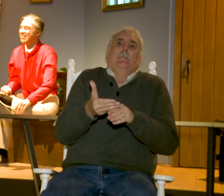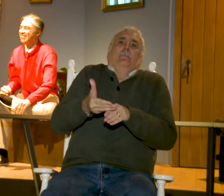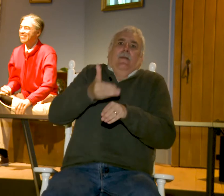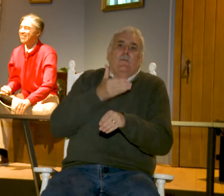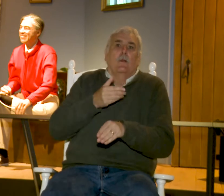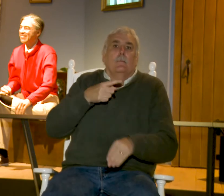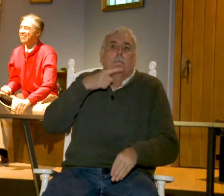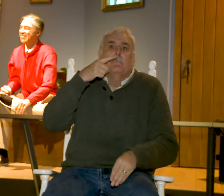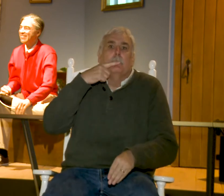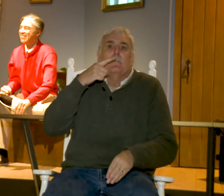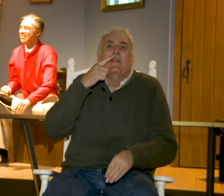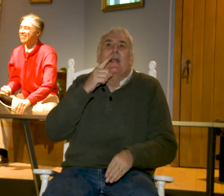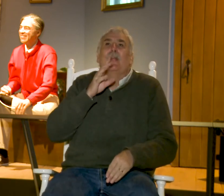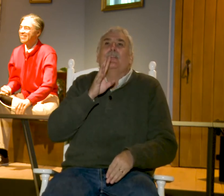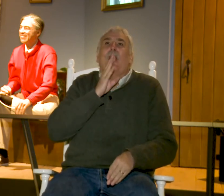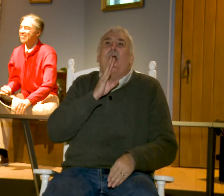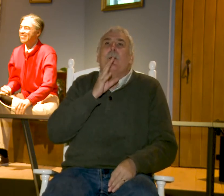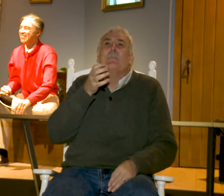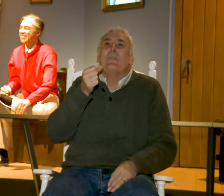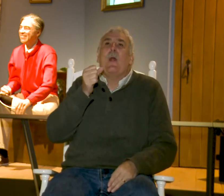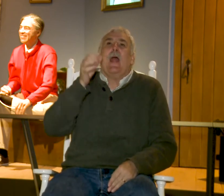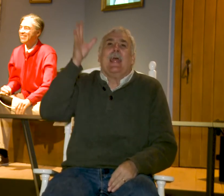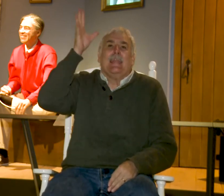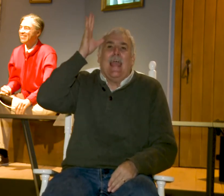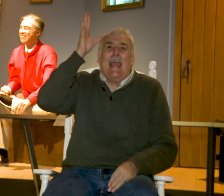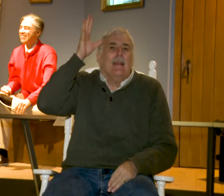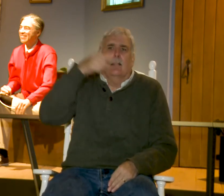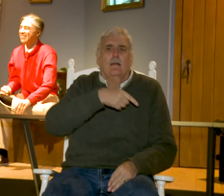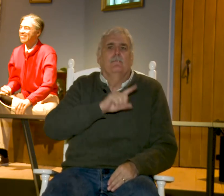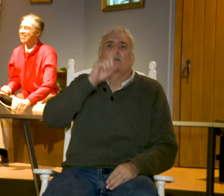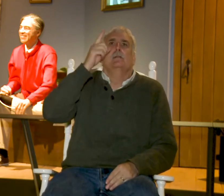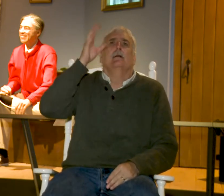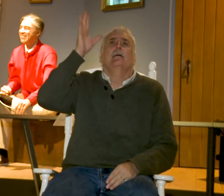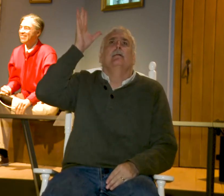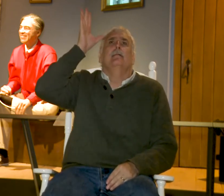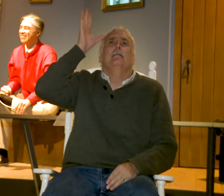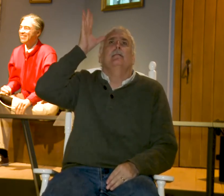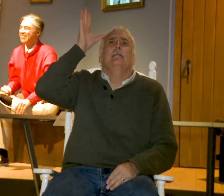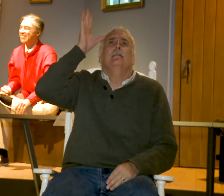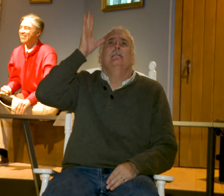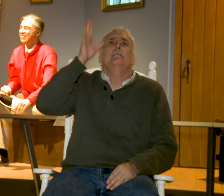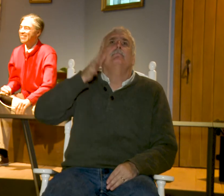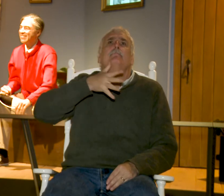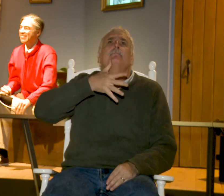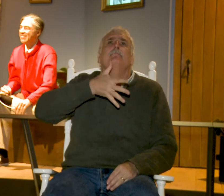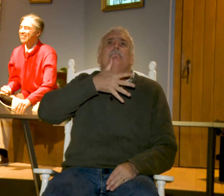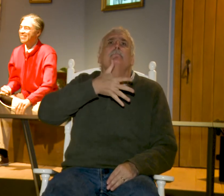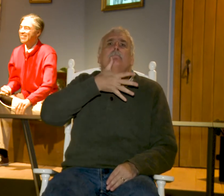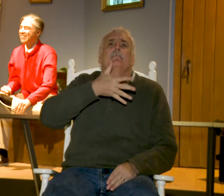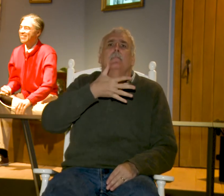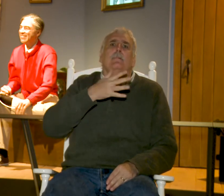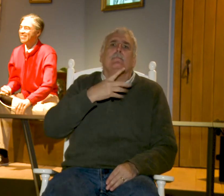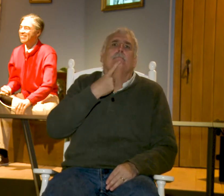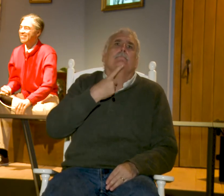Before combining speech with signs for MILK or DAD. No, first let the child sign exclusively DAD and MOM,